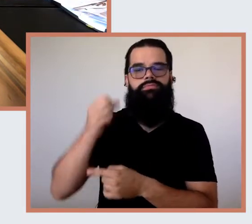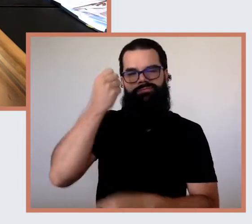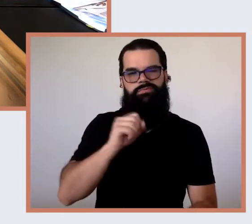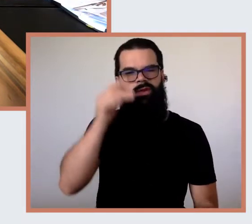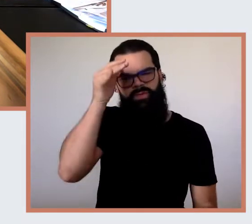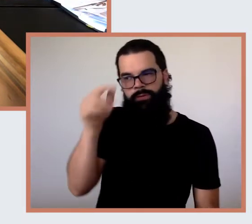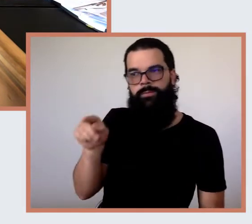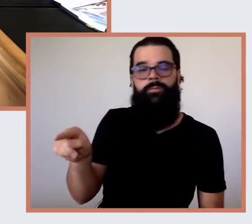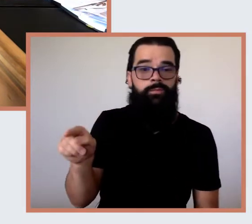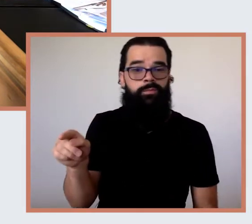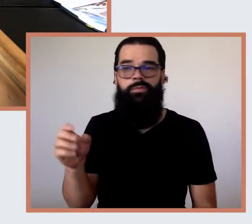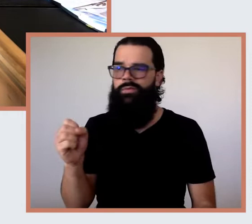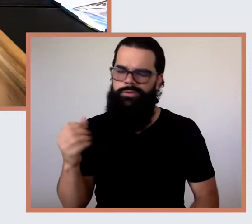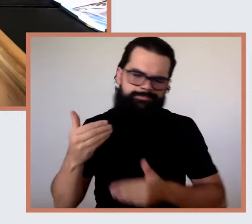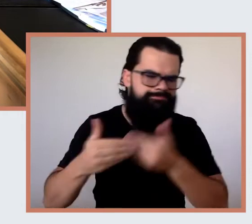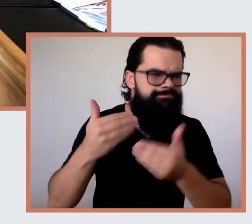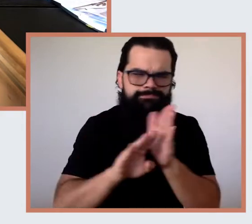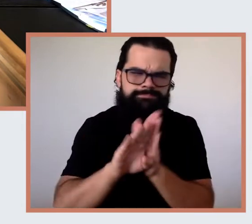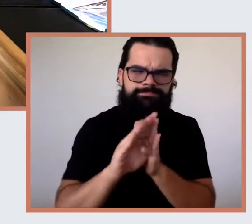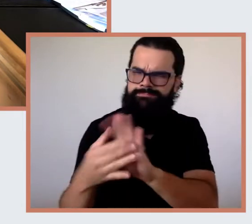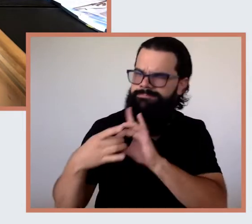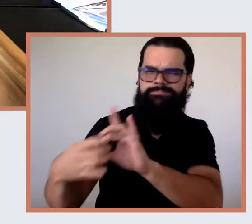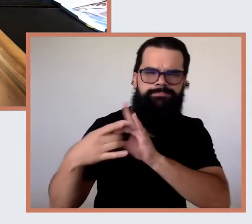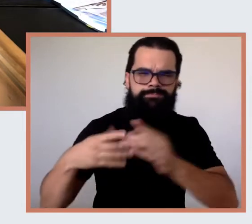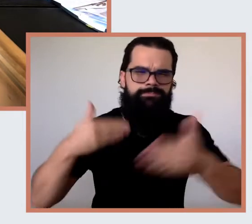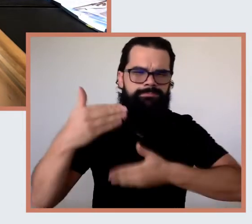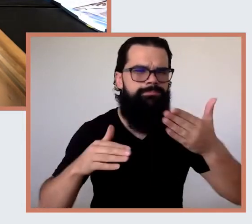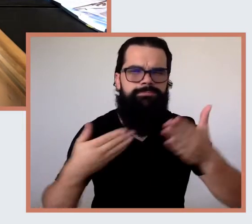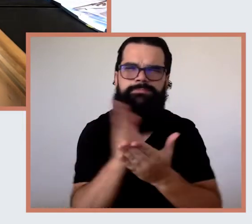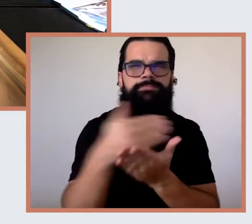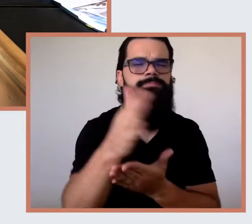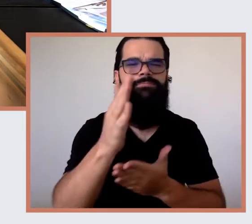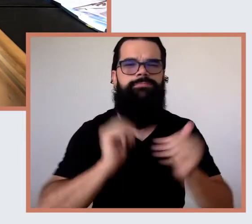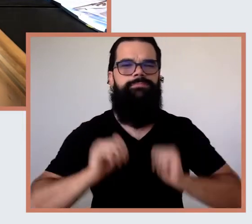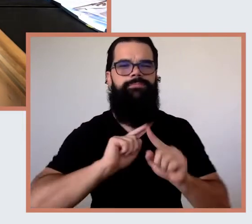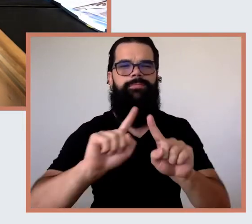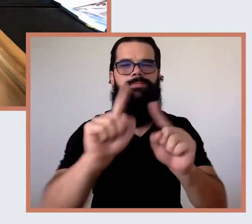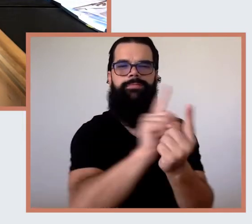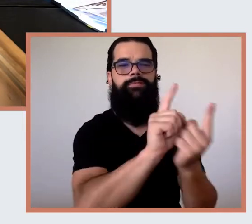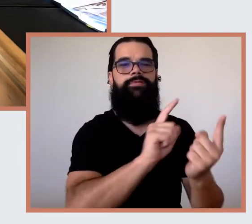I think now who is still acting. I was able to find another avenue that